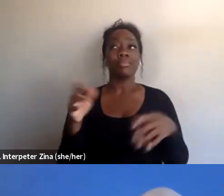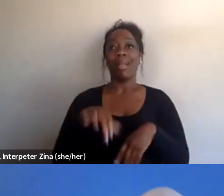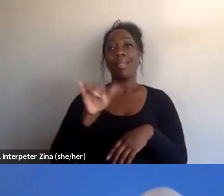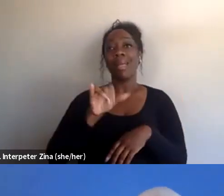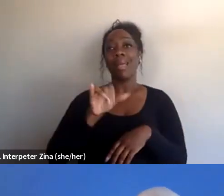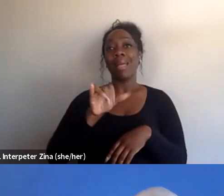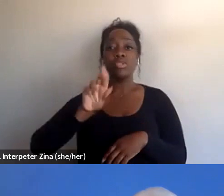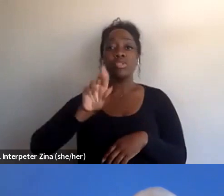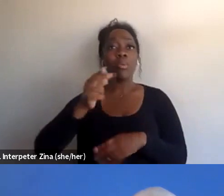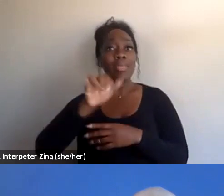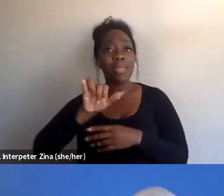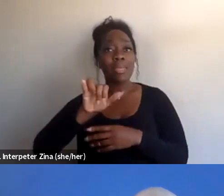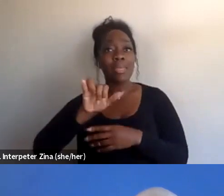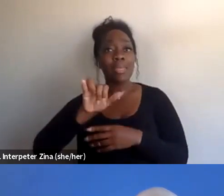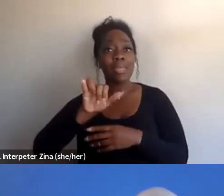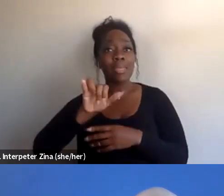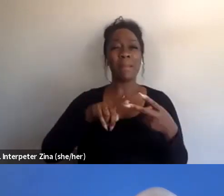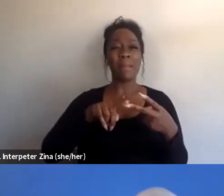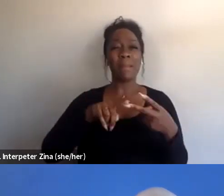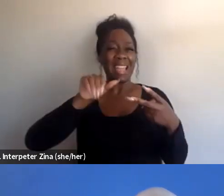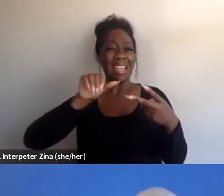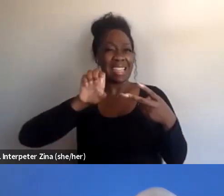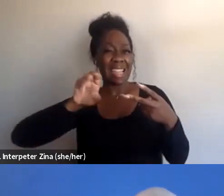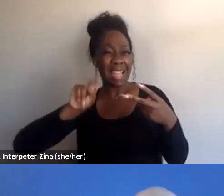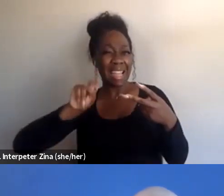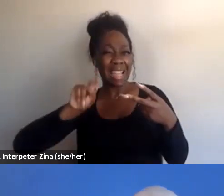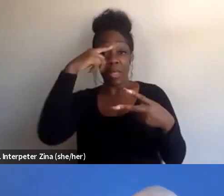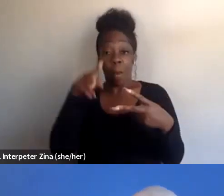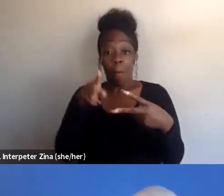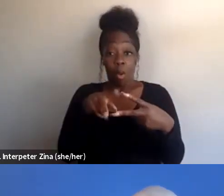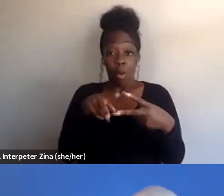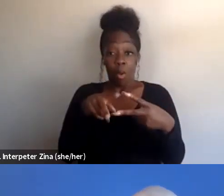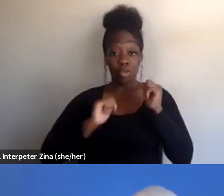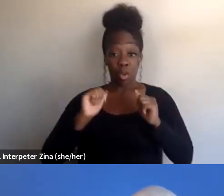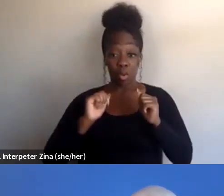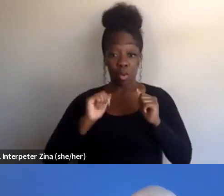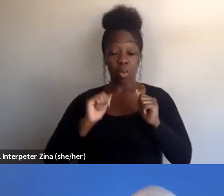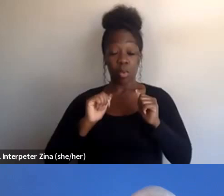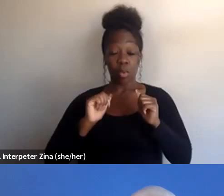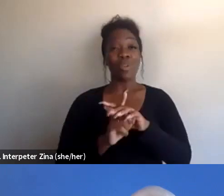So I think both of those shows sort of, we're at a time in my life where I was requiring